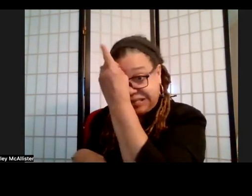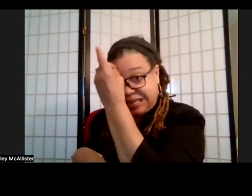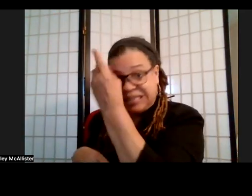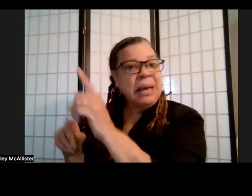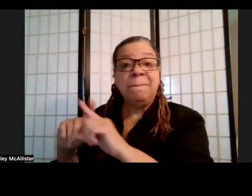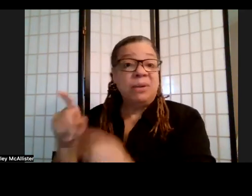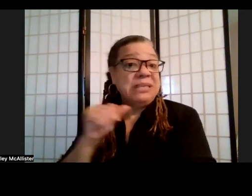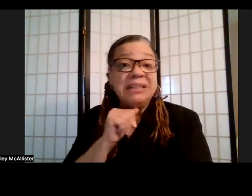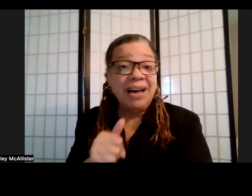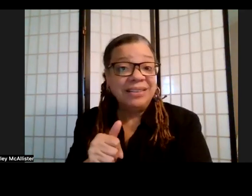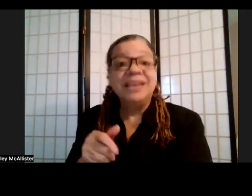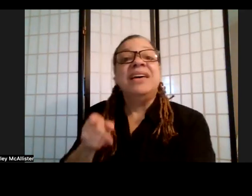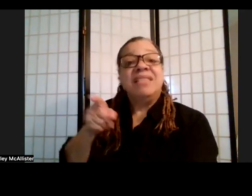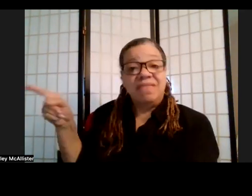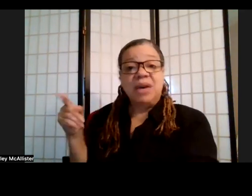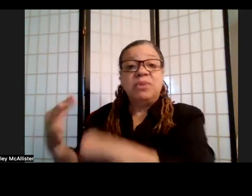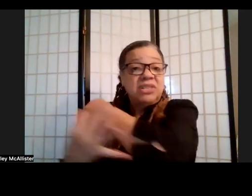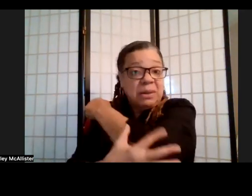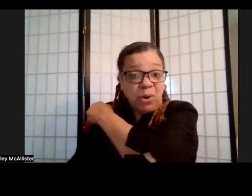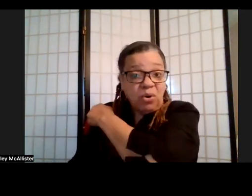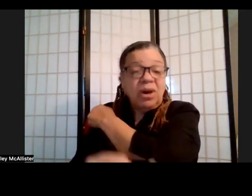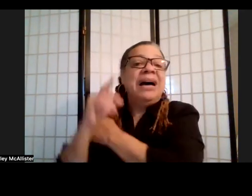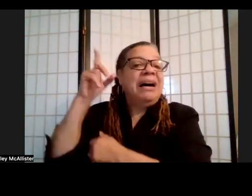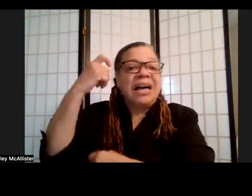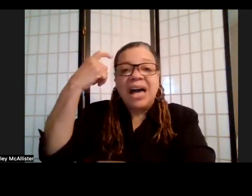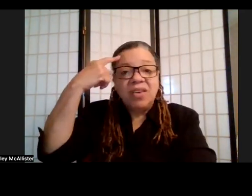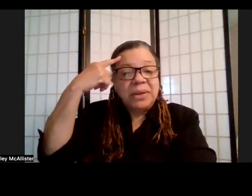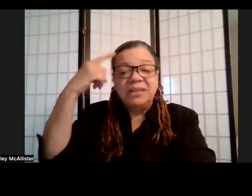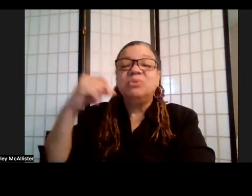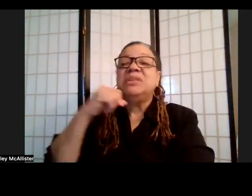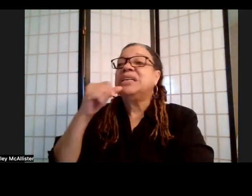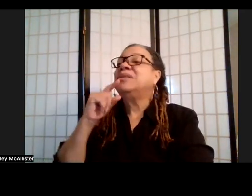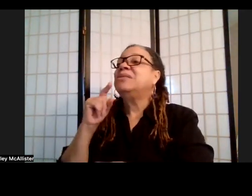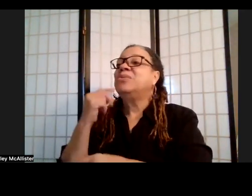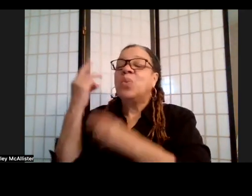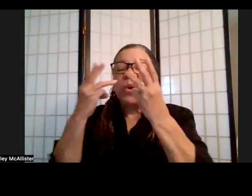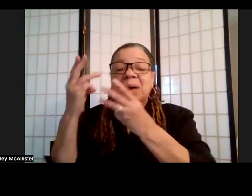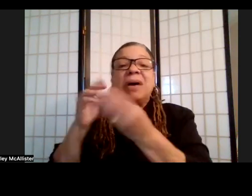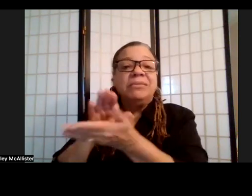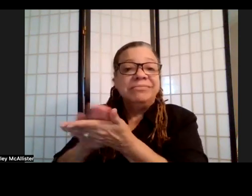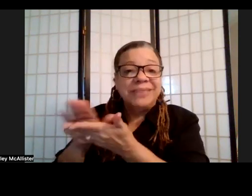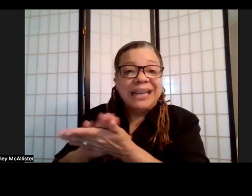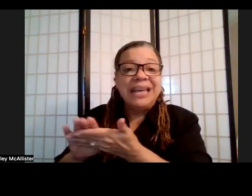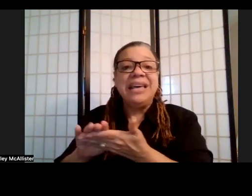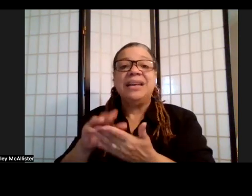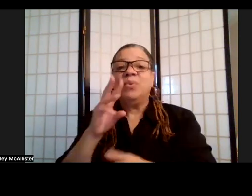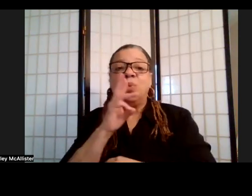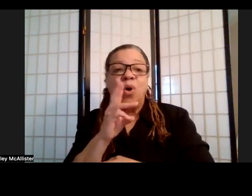abject poverty, and a dysfunctional government that failed to prioritize hygiene and public welfare. I didn't realize at the time that